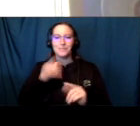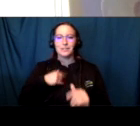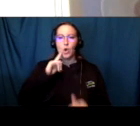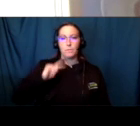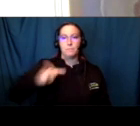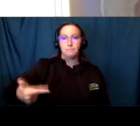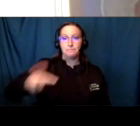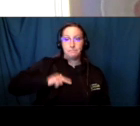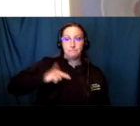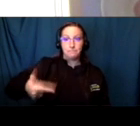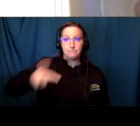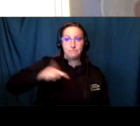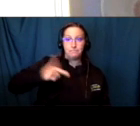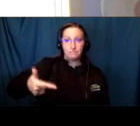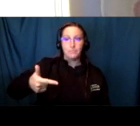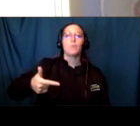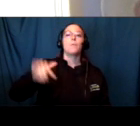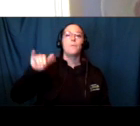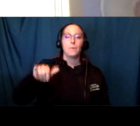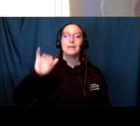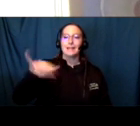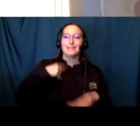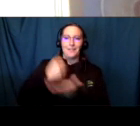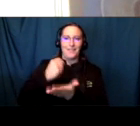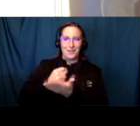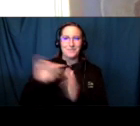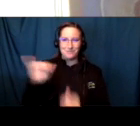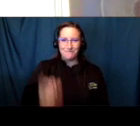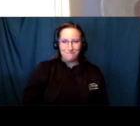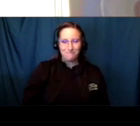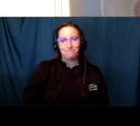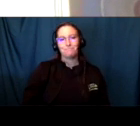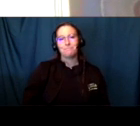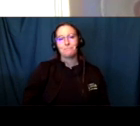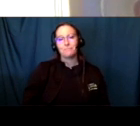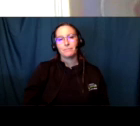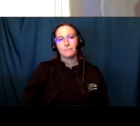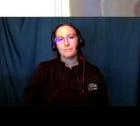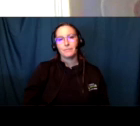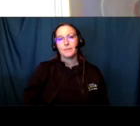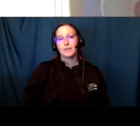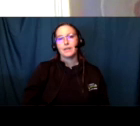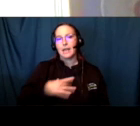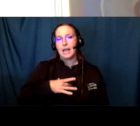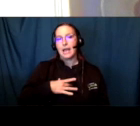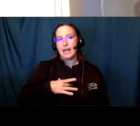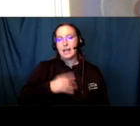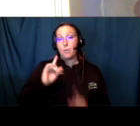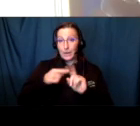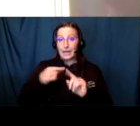is also a piece of the therapy lesson too so I usually like to write when I'm thinking of an activity I'd like to make